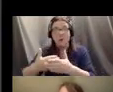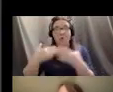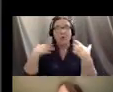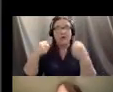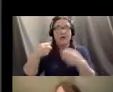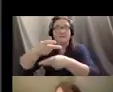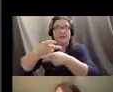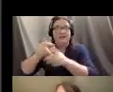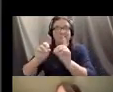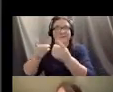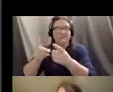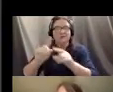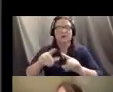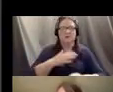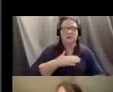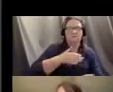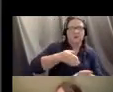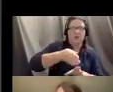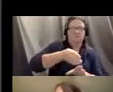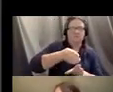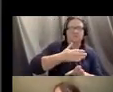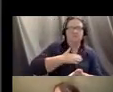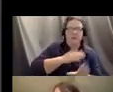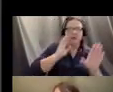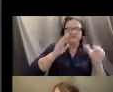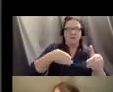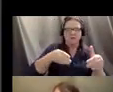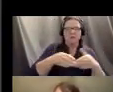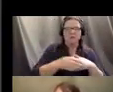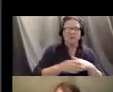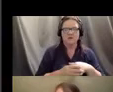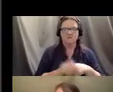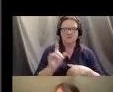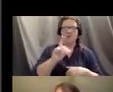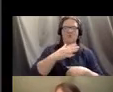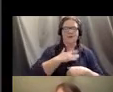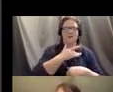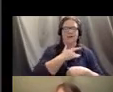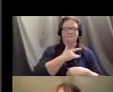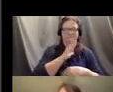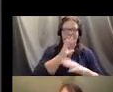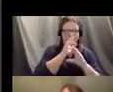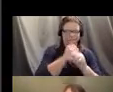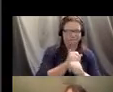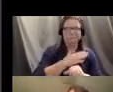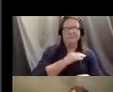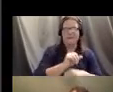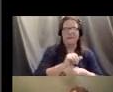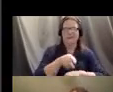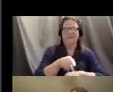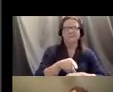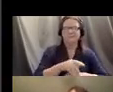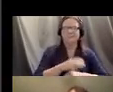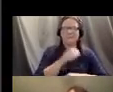But that's where my heart is and that's where my work is.